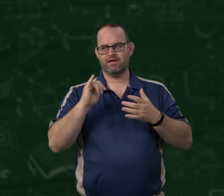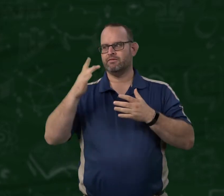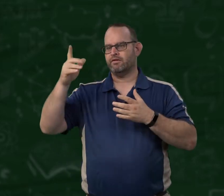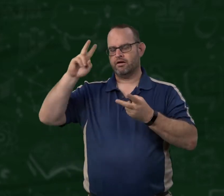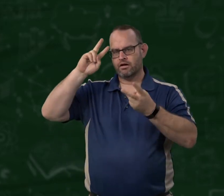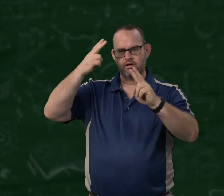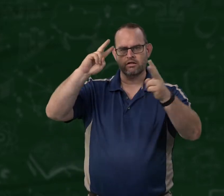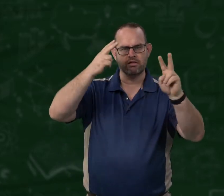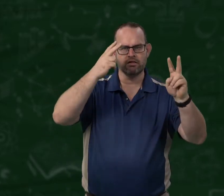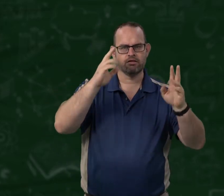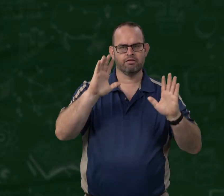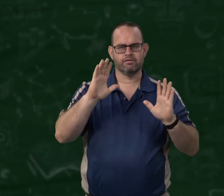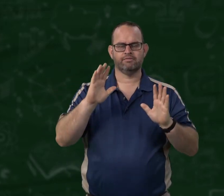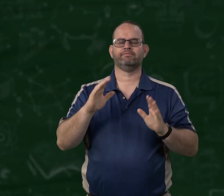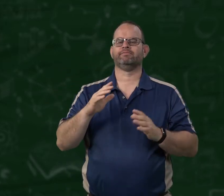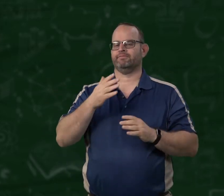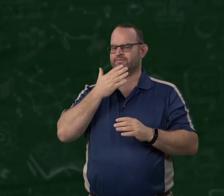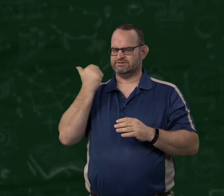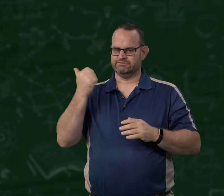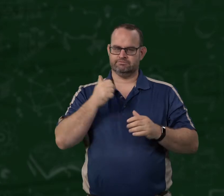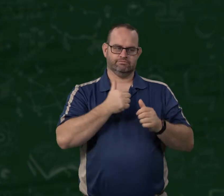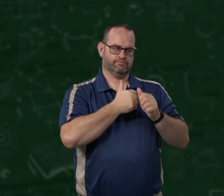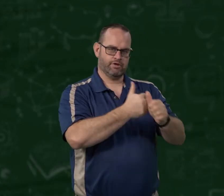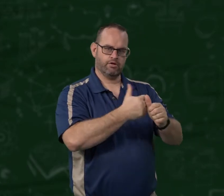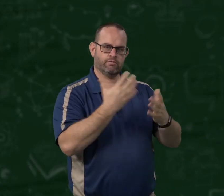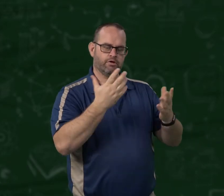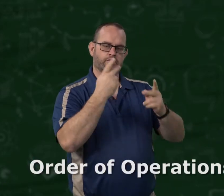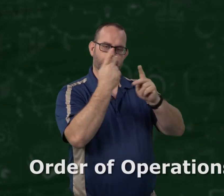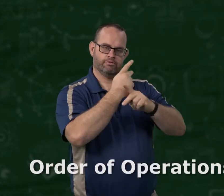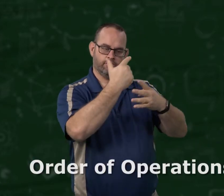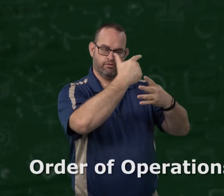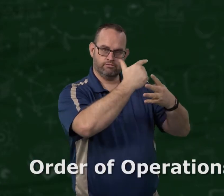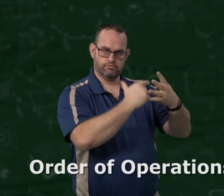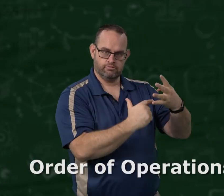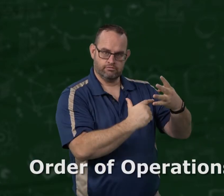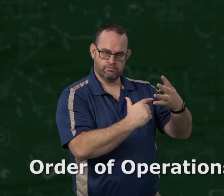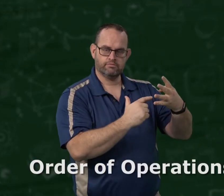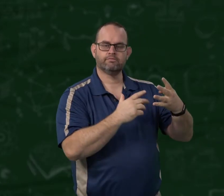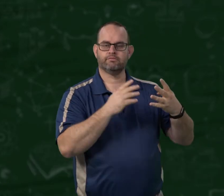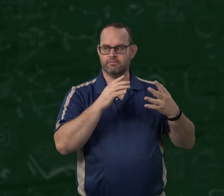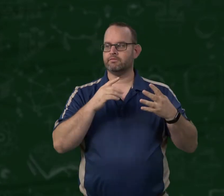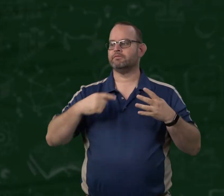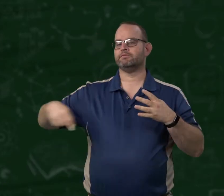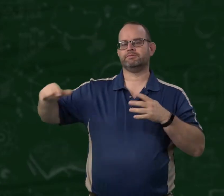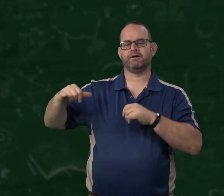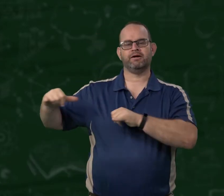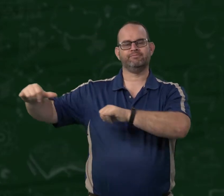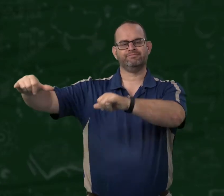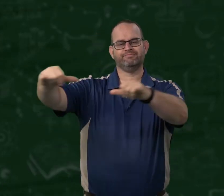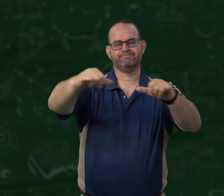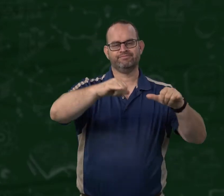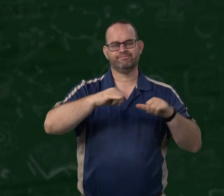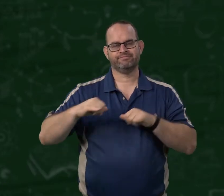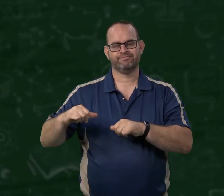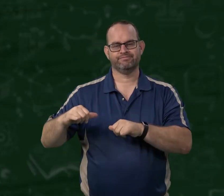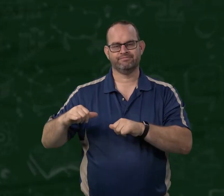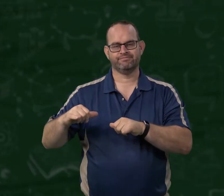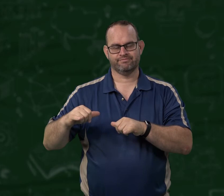leading to a lot of misunderstandings. You should always follow the order of operations, so everyone gets the same answer.